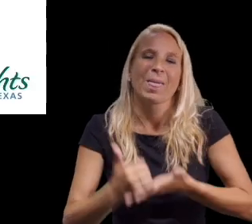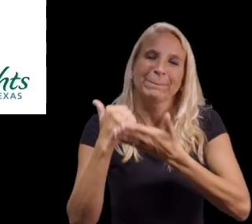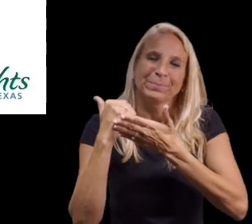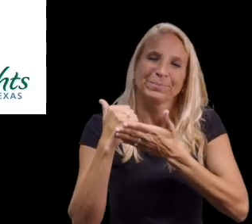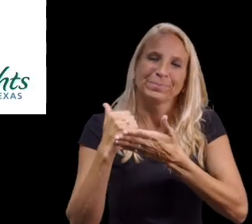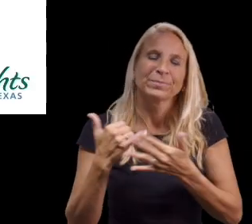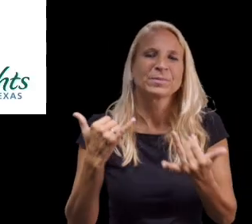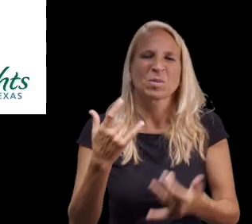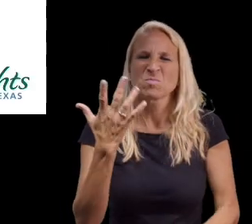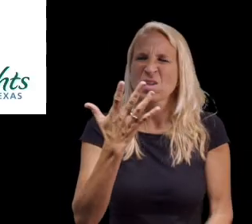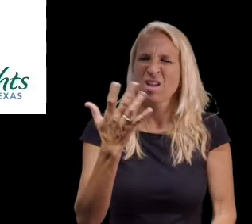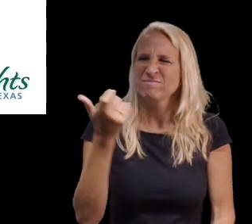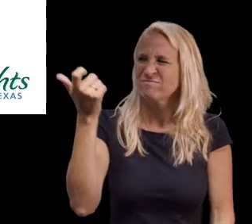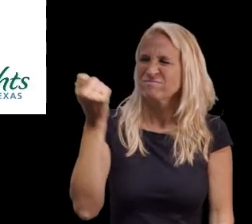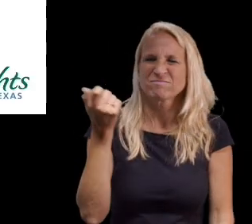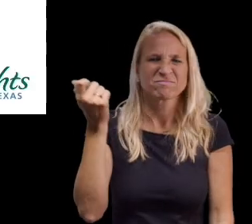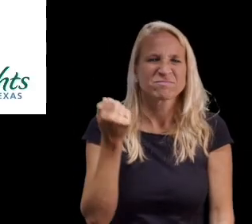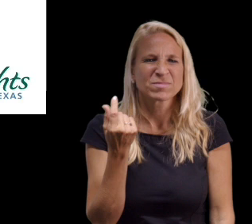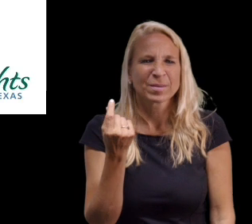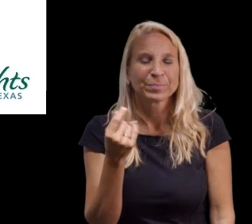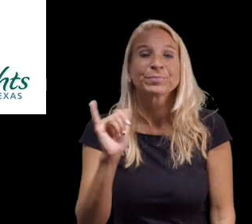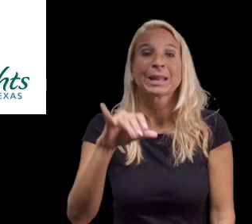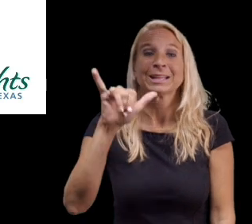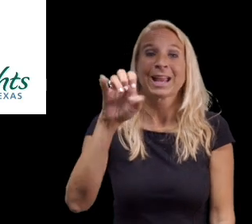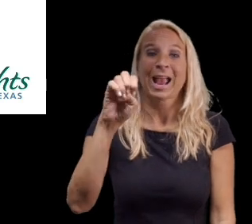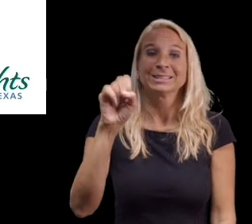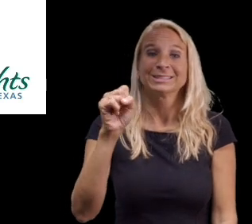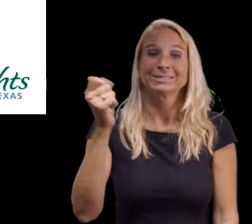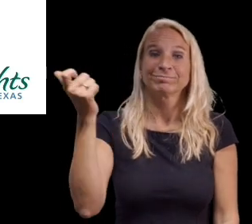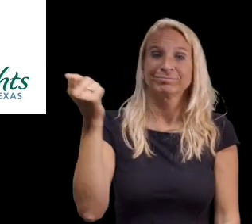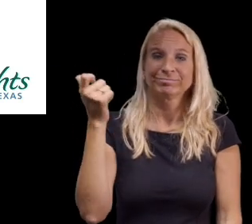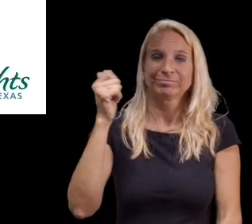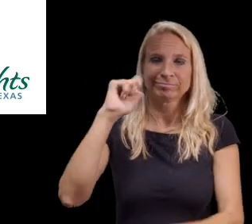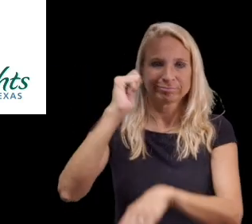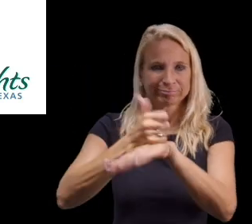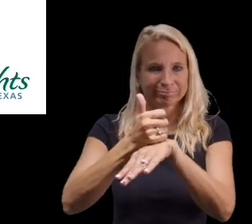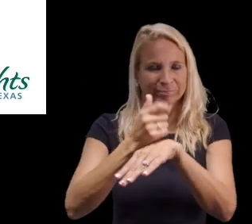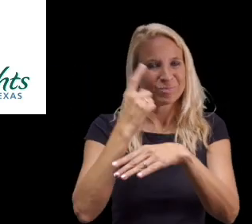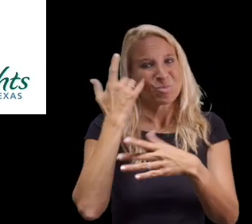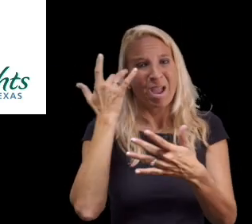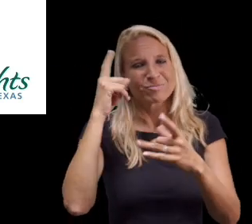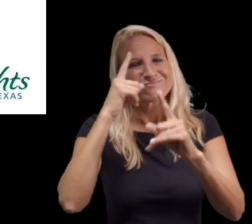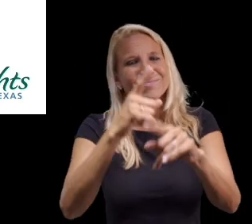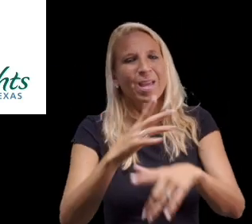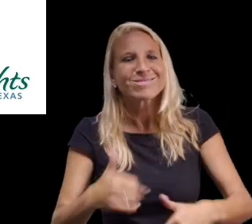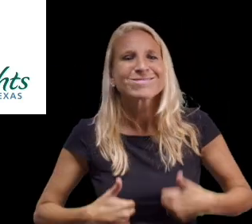What are some of the benefits of the YES waiver? The YES waivers designed to improve the lives of children,